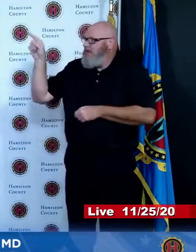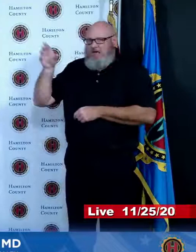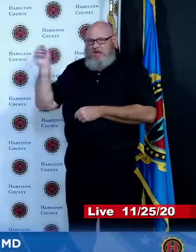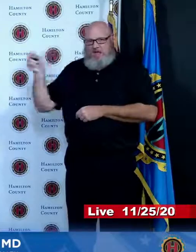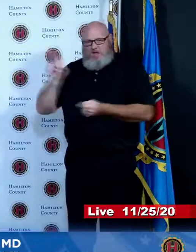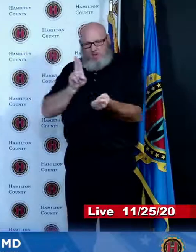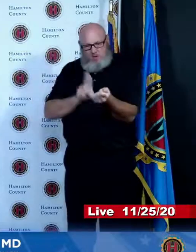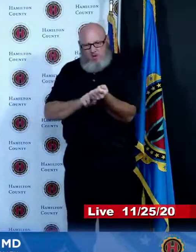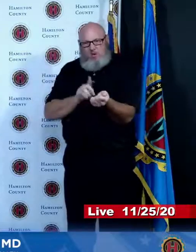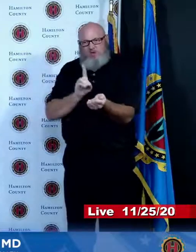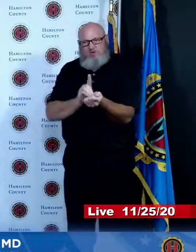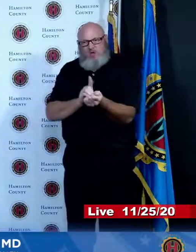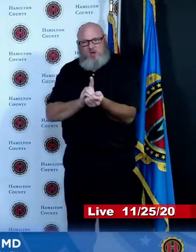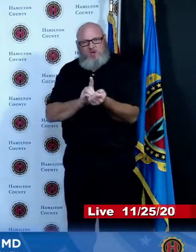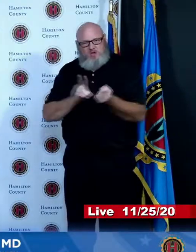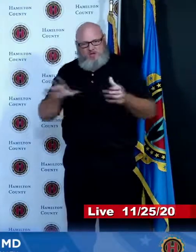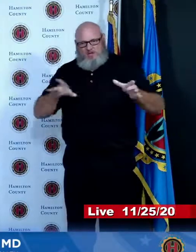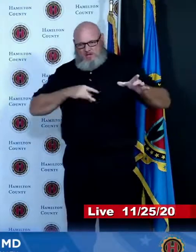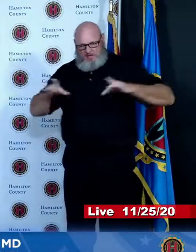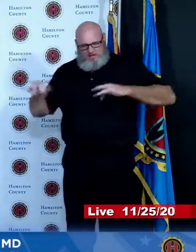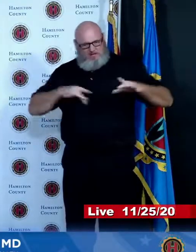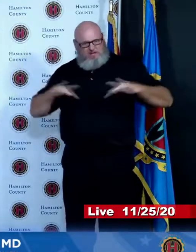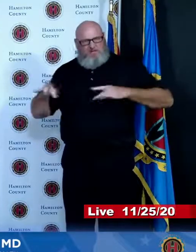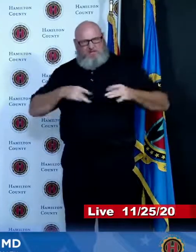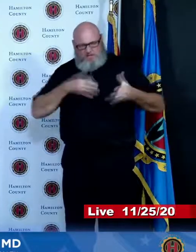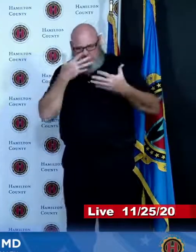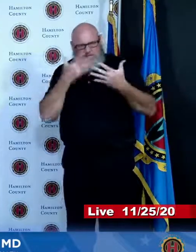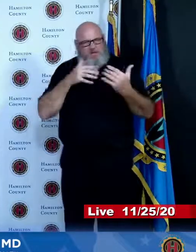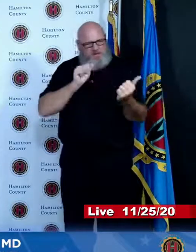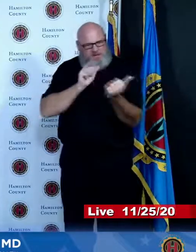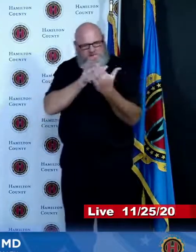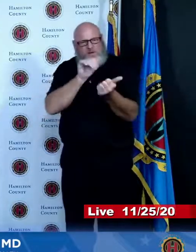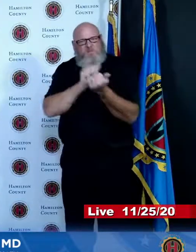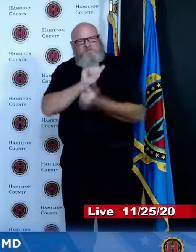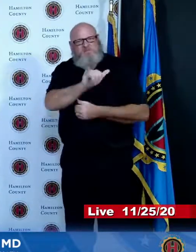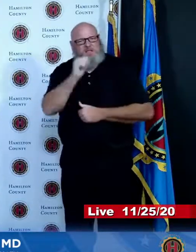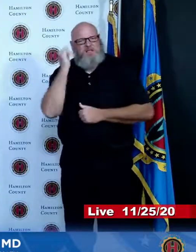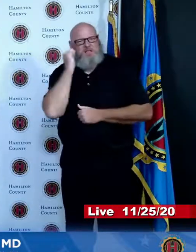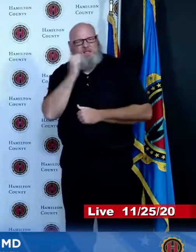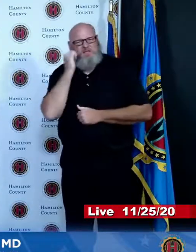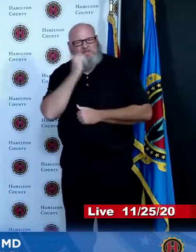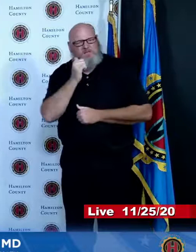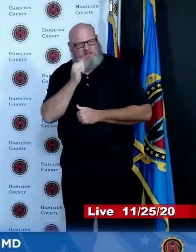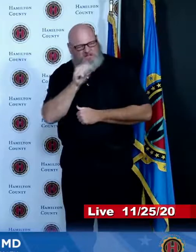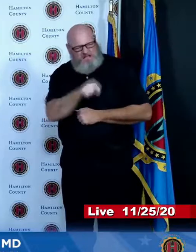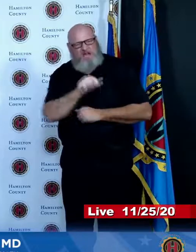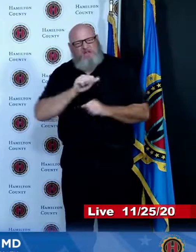reflecting on my own mortality quite a bit now as I go into these Covid positive rooms